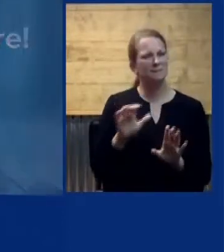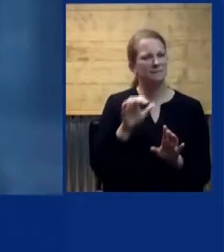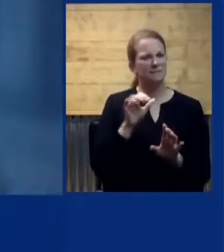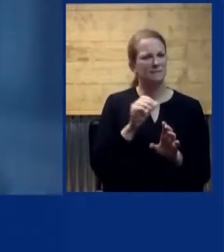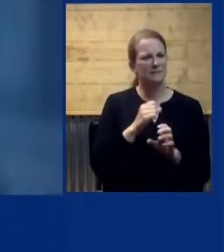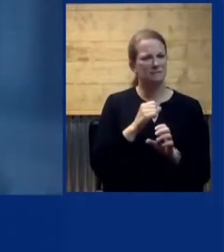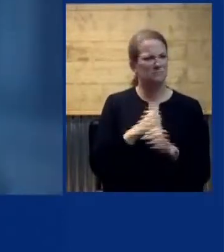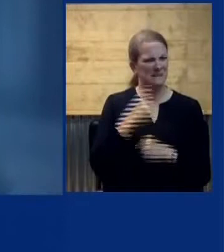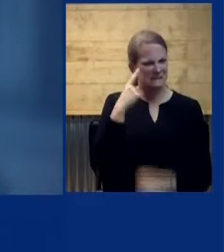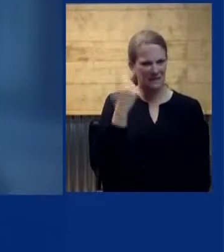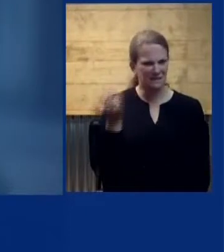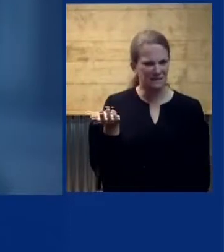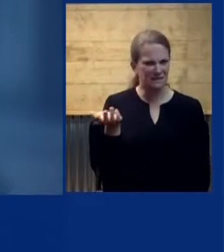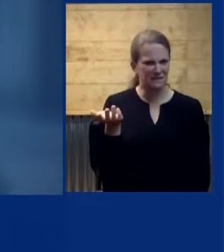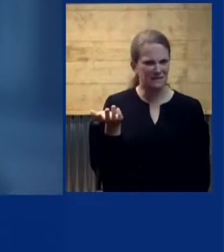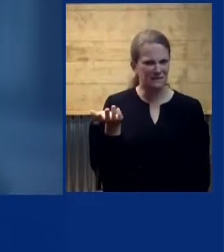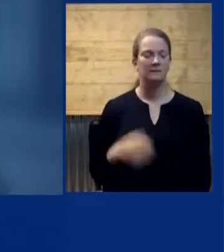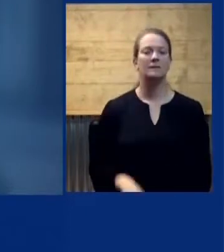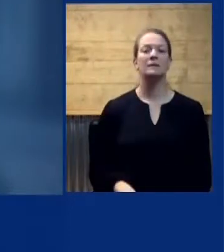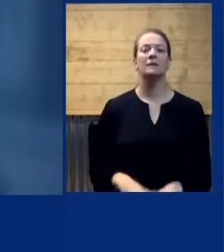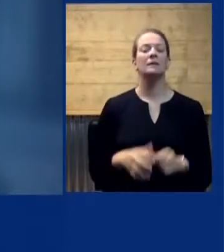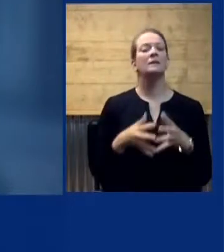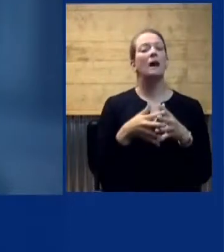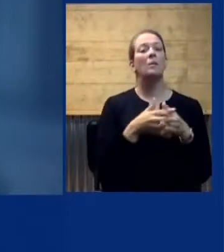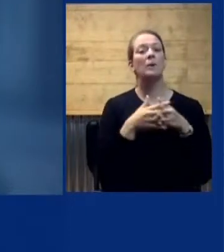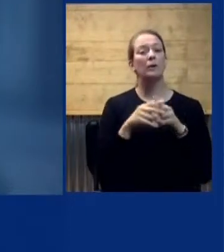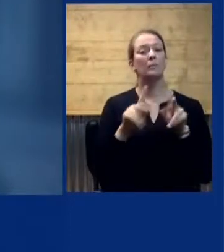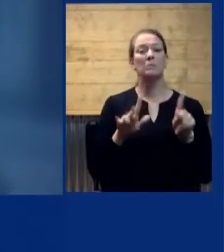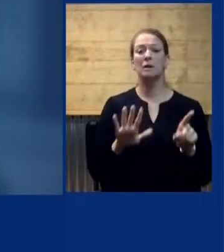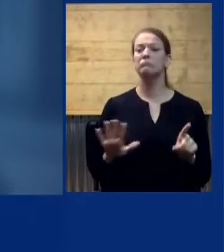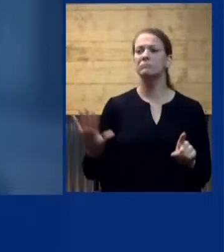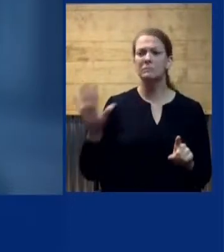INSISTS ON PERPETUATING MYTHS THEY CONTINUE TO SAY THE CASES ARE GOING UP BECAUSE WE'RE TESTING MORE.